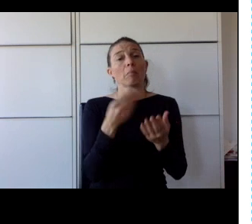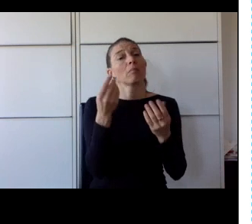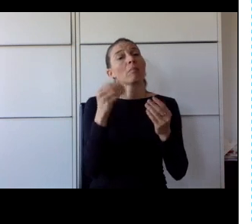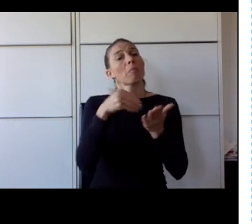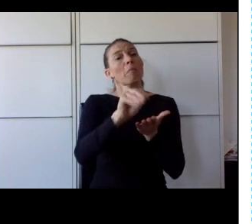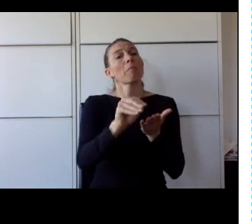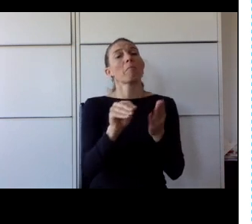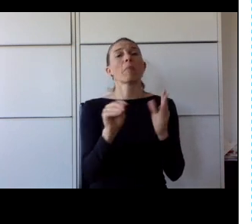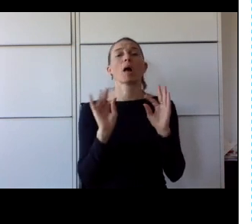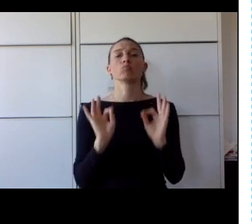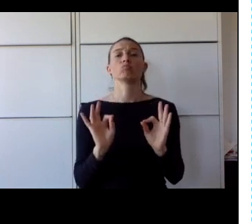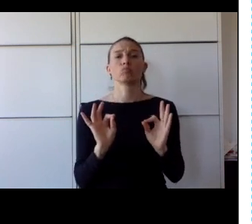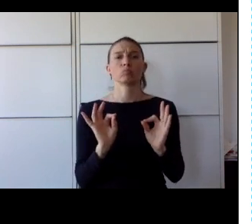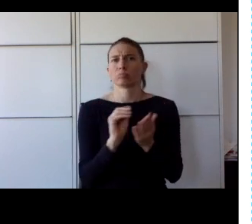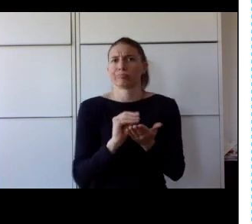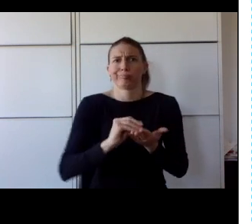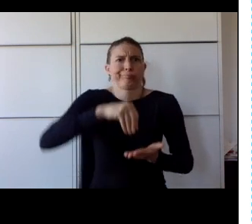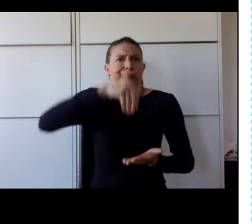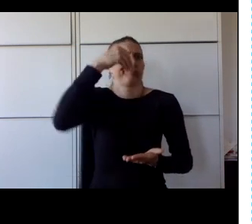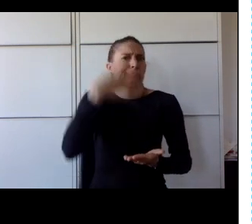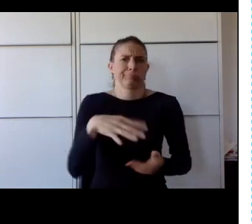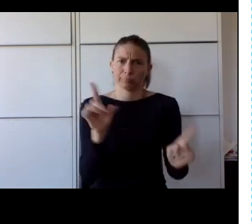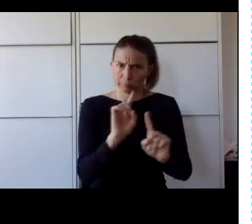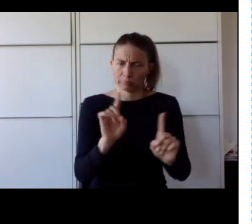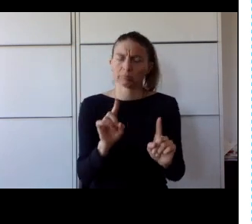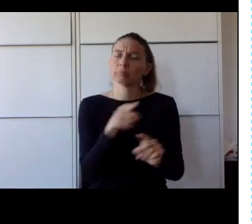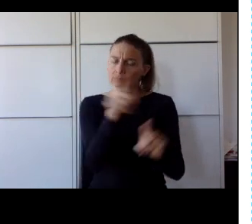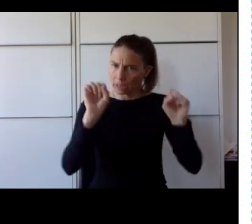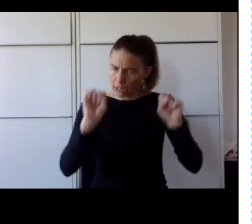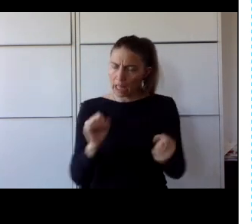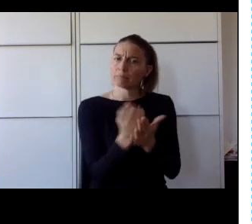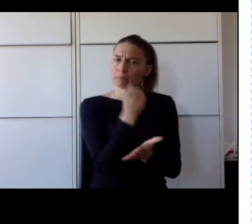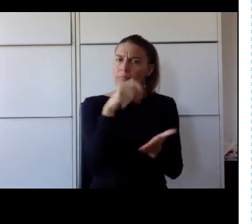There is this possibility as well. Next slide, please.